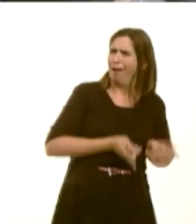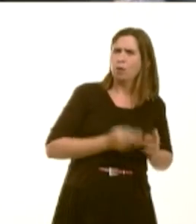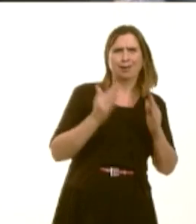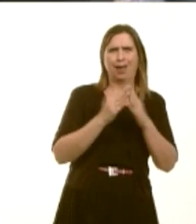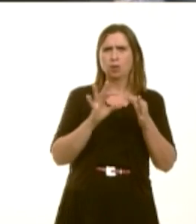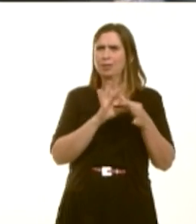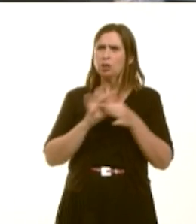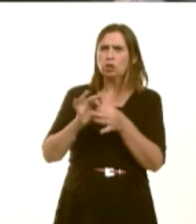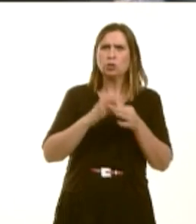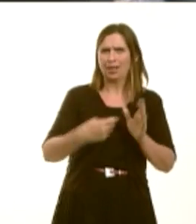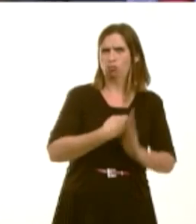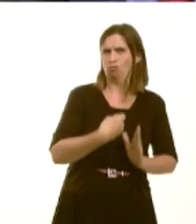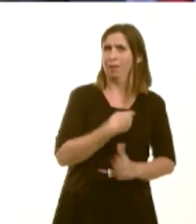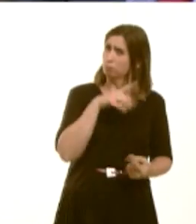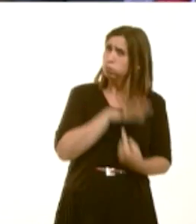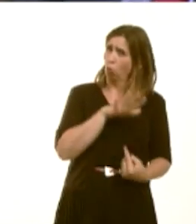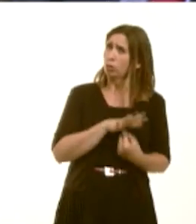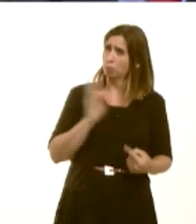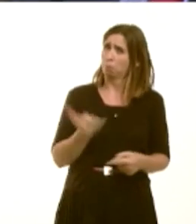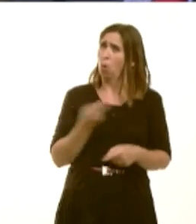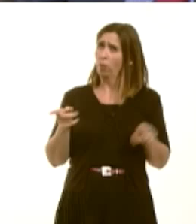affordable housing? Carwyn Jones: Well, thatís quite right. There